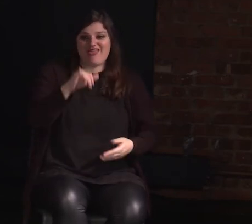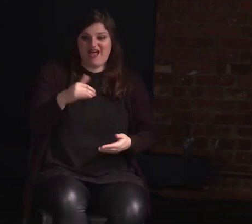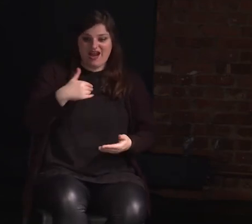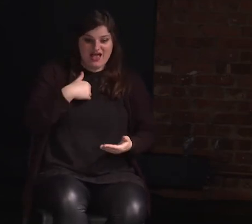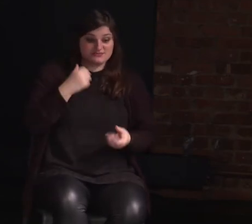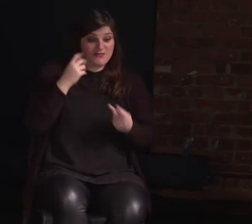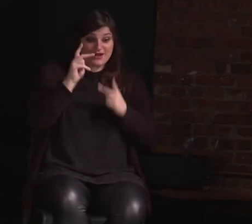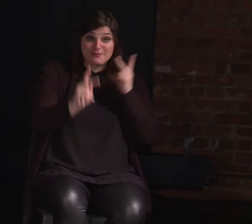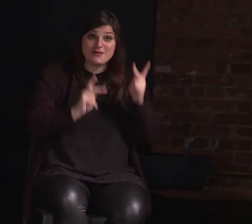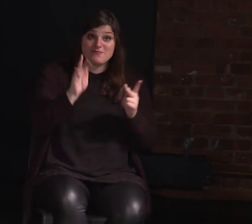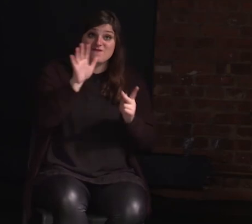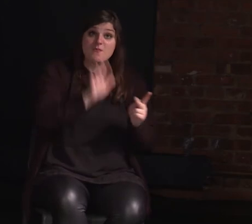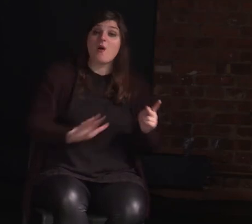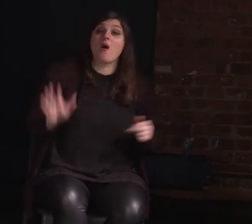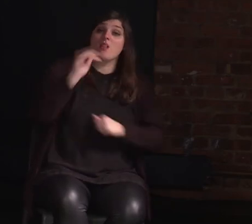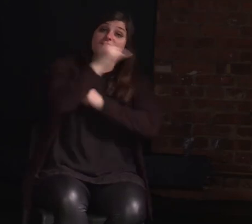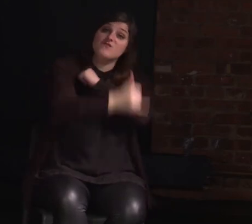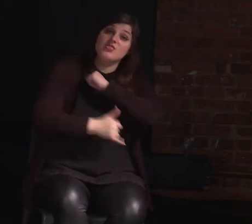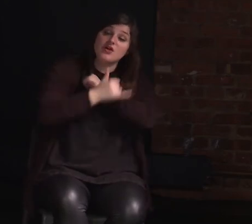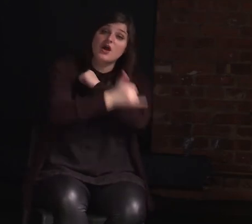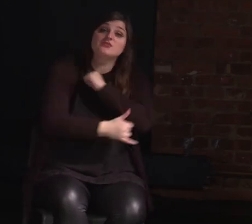the country together in their Create Justice initiative.